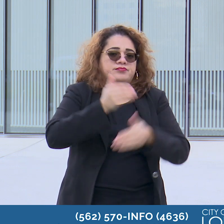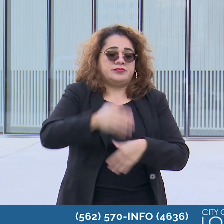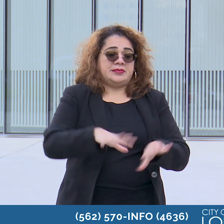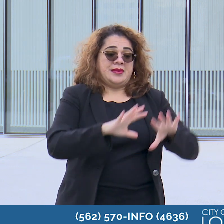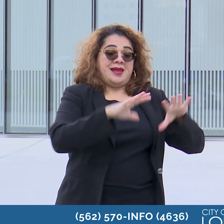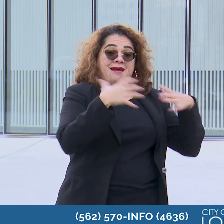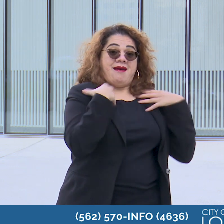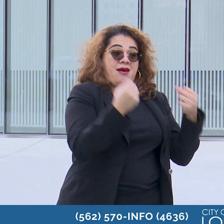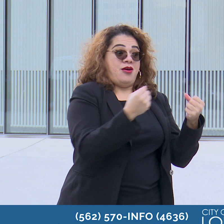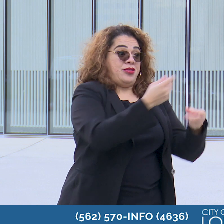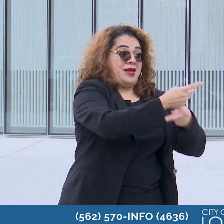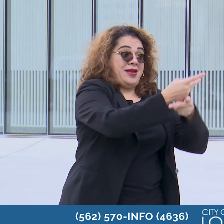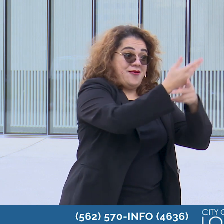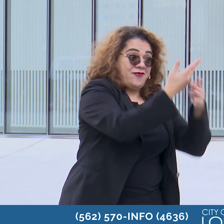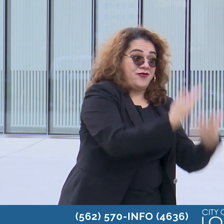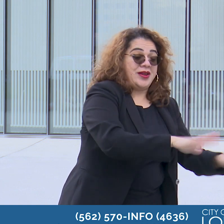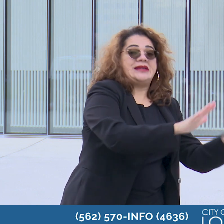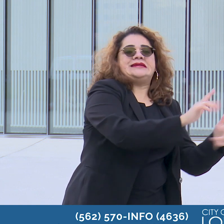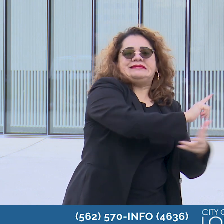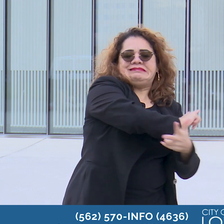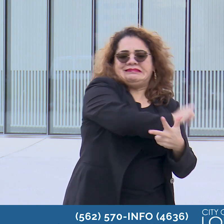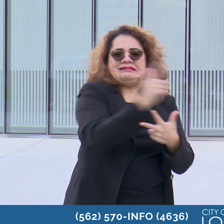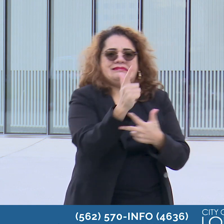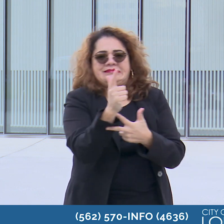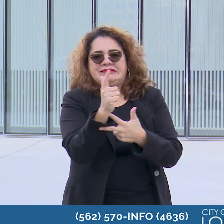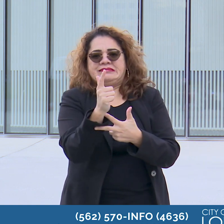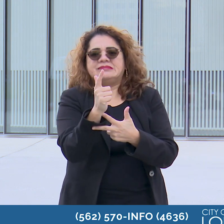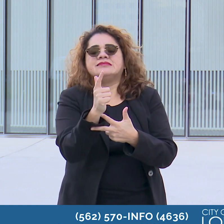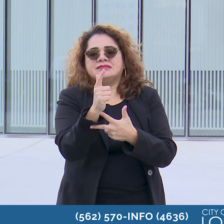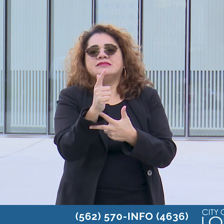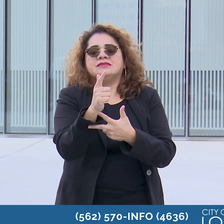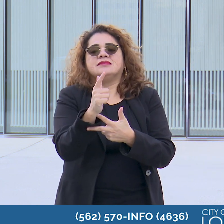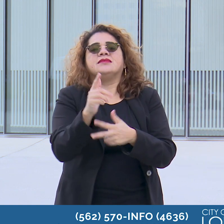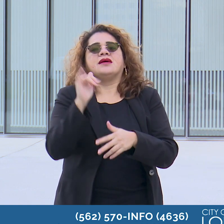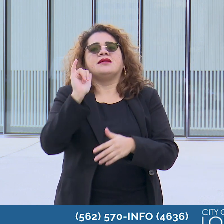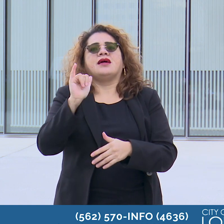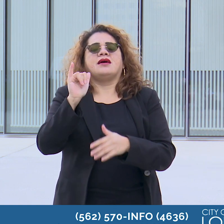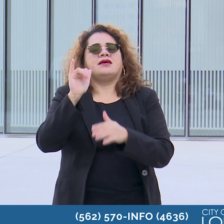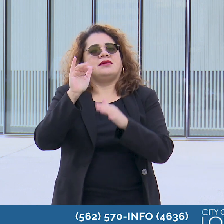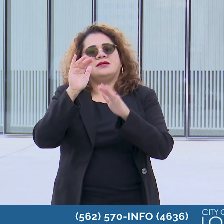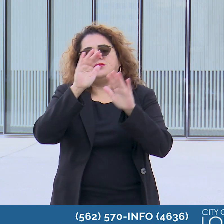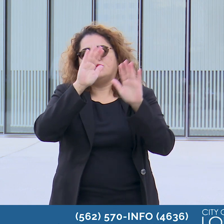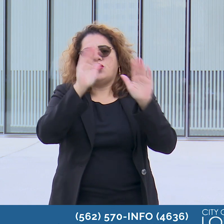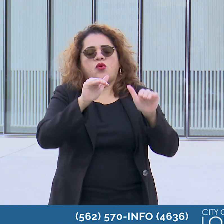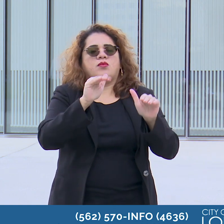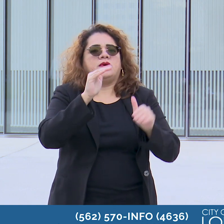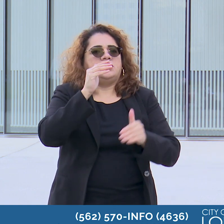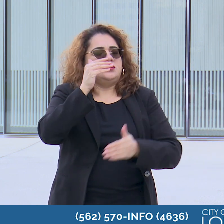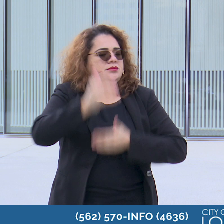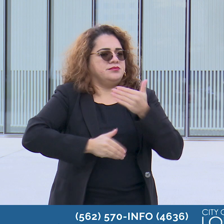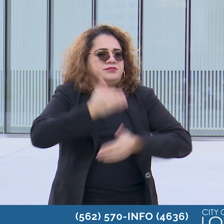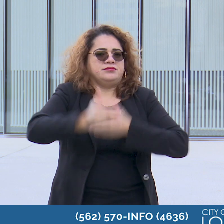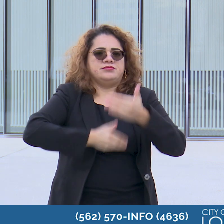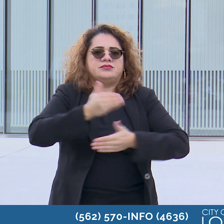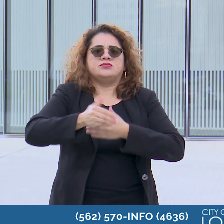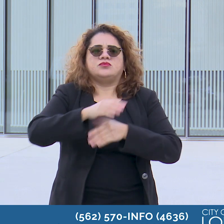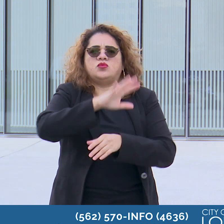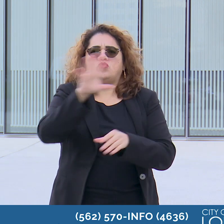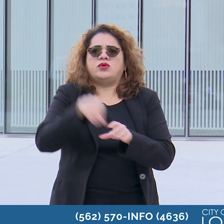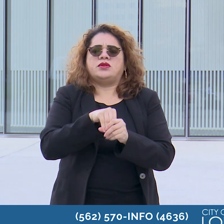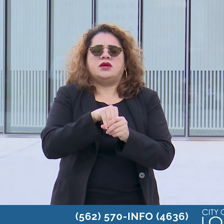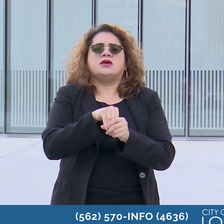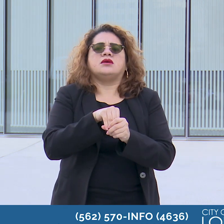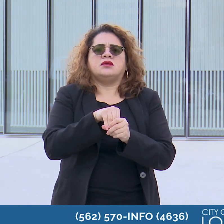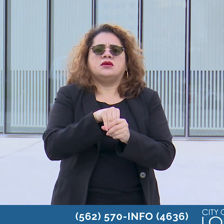workers and we're hopeful that all of that vaccination process will of course start within